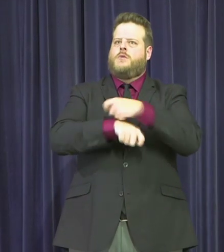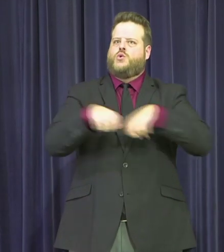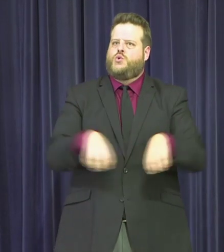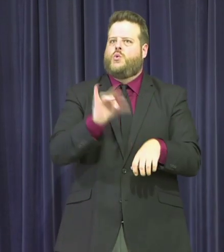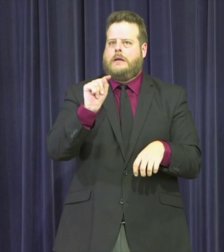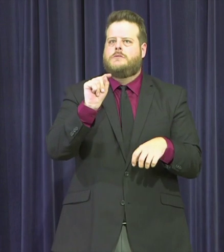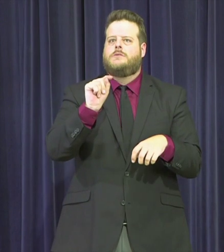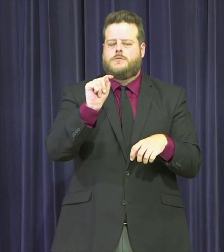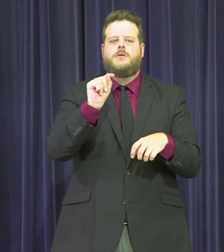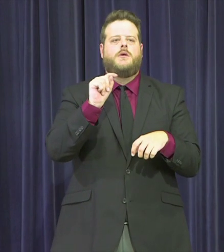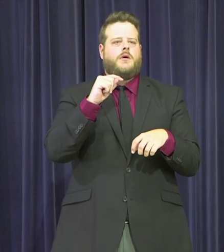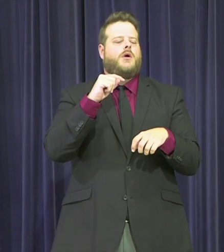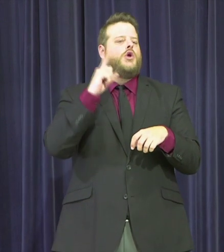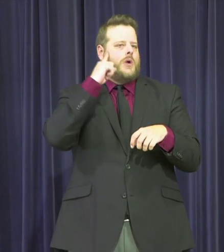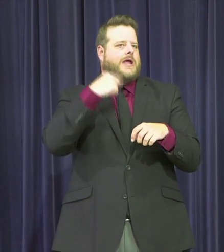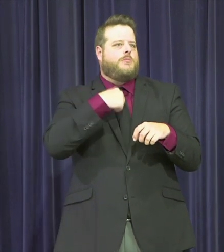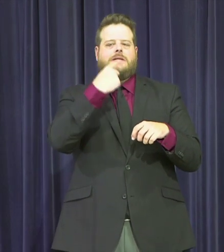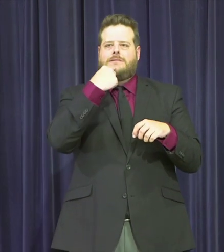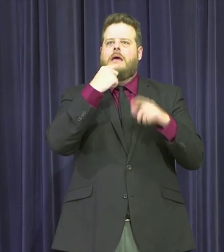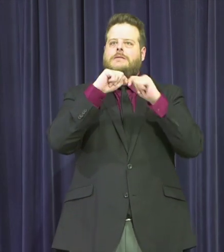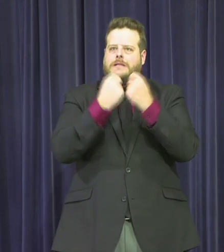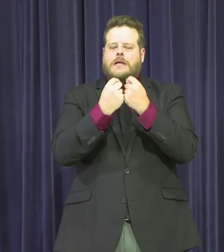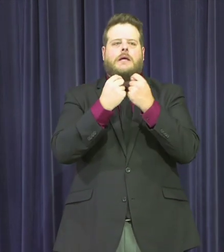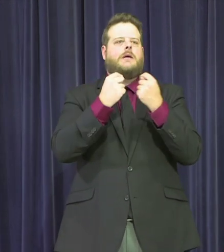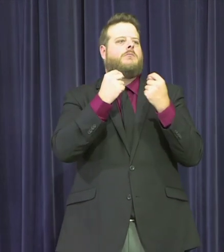You will hear me talk about consumers, you will hear me say team.